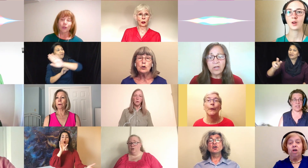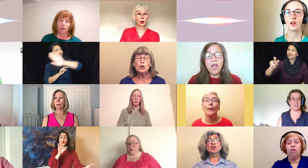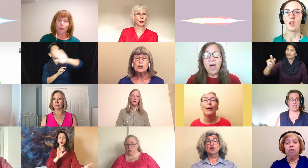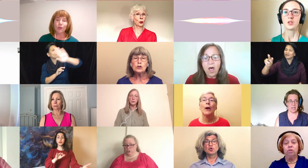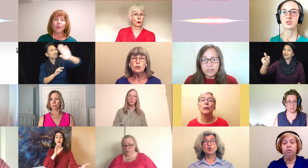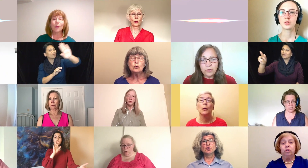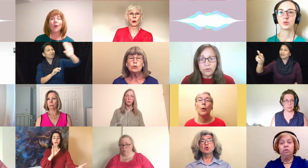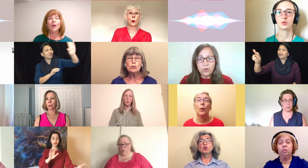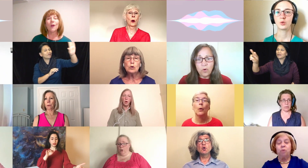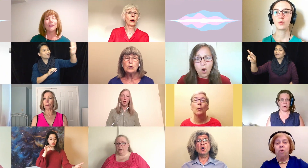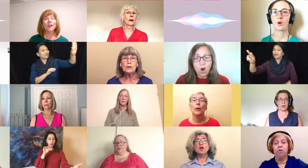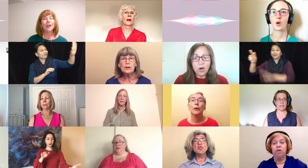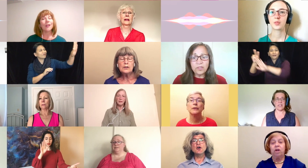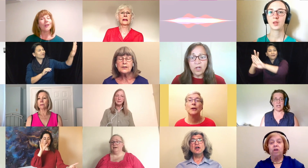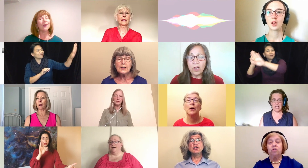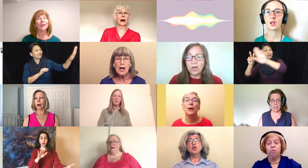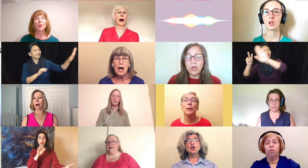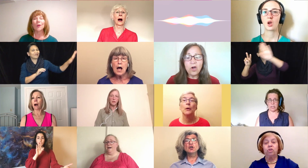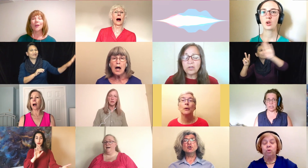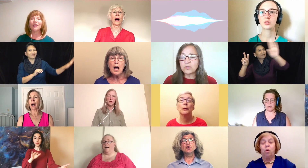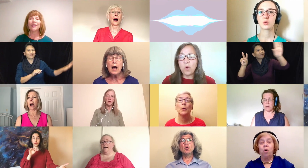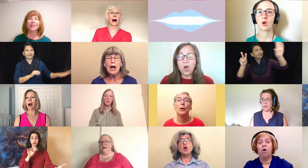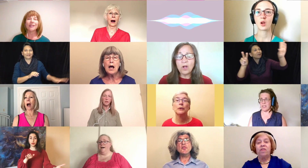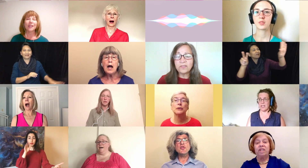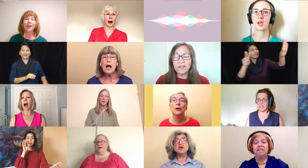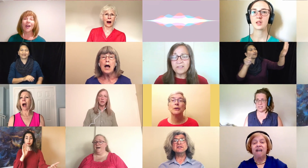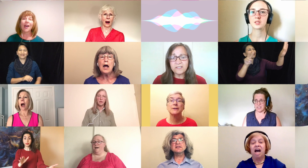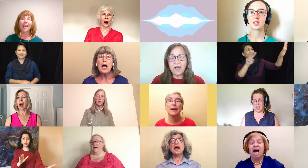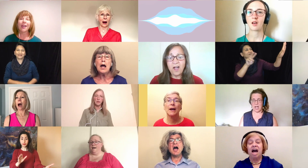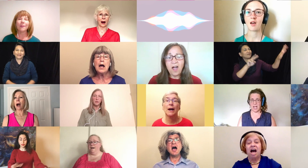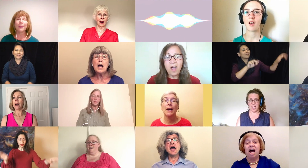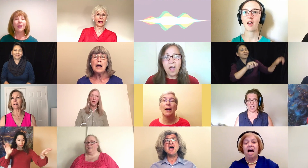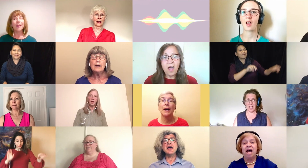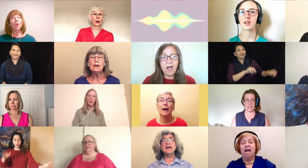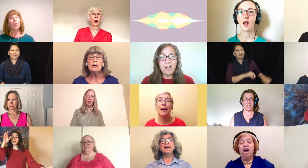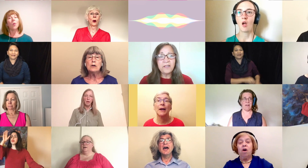H: look toward the sky! L: toward the, look t’ward the sky!